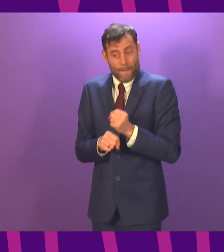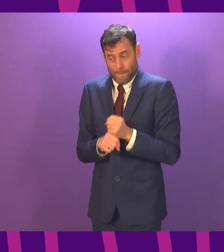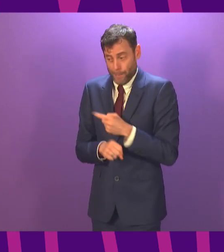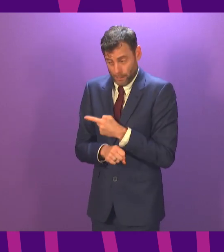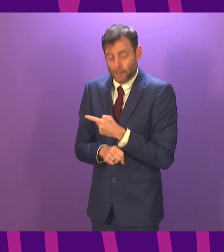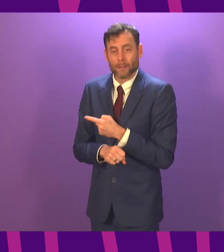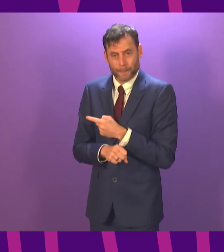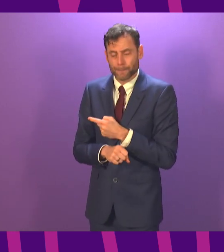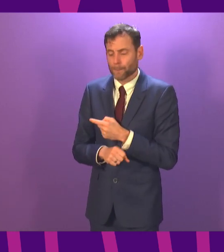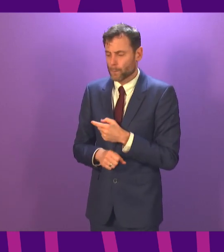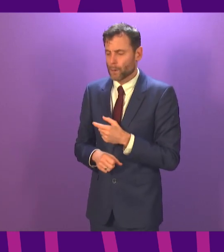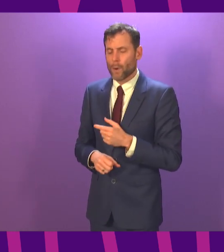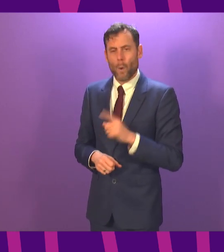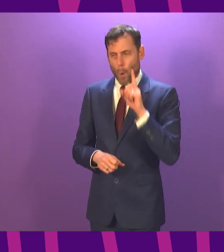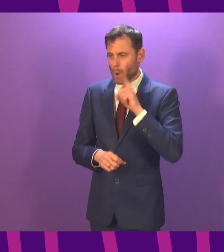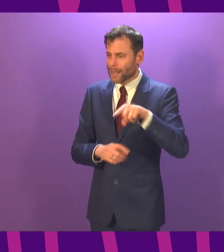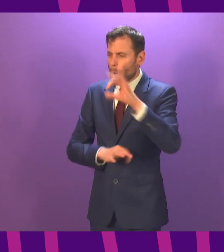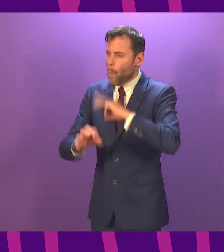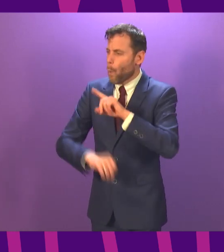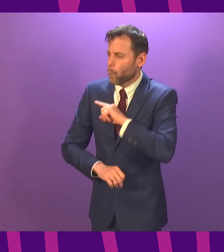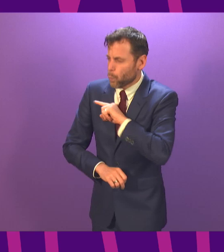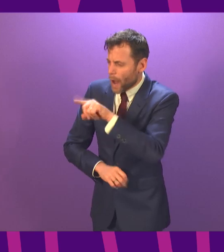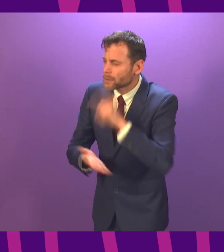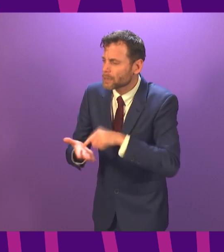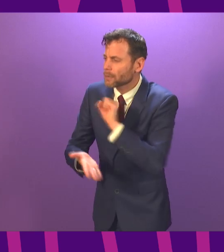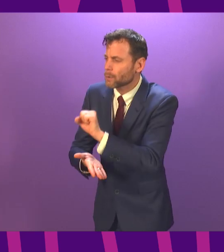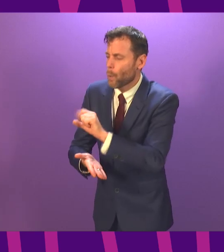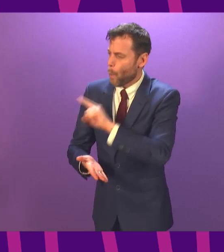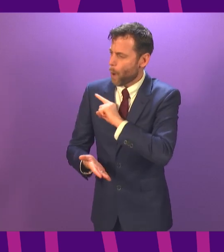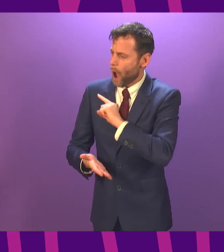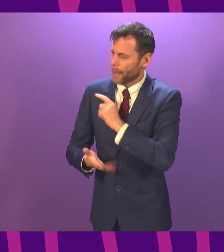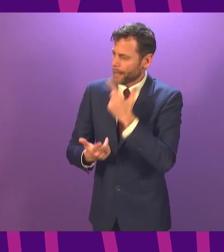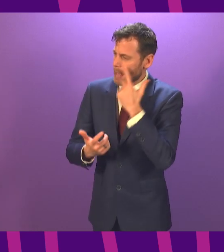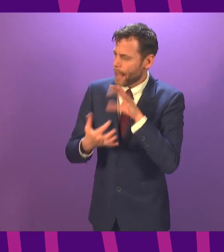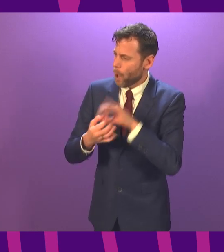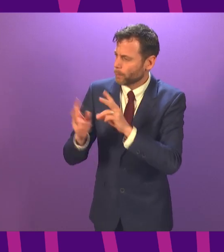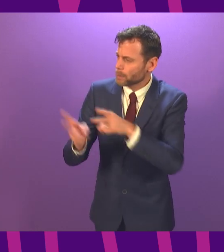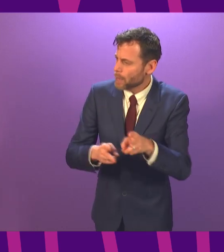acute scrutiny on—the number of people who have died in our care homes and the conditions